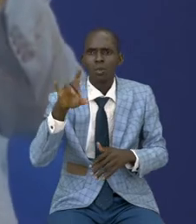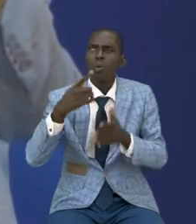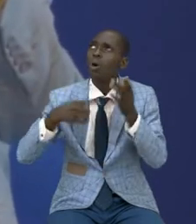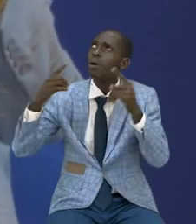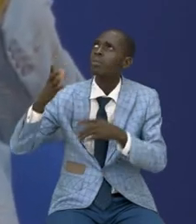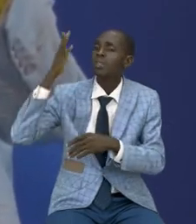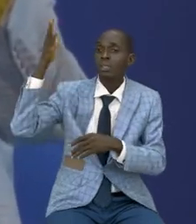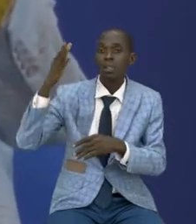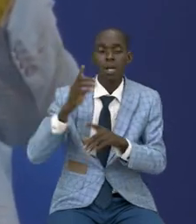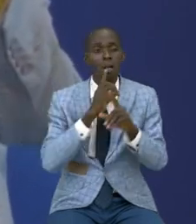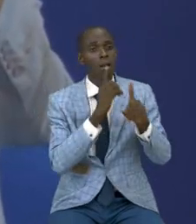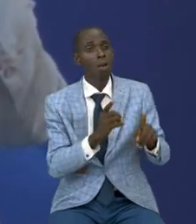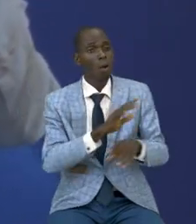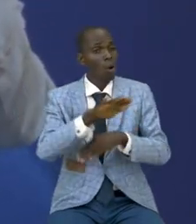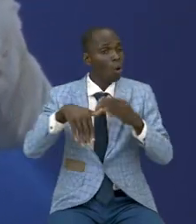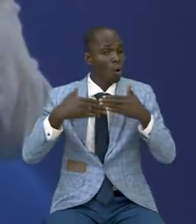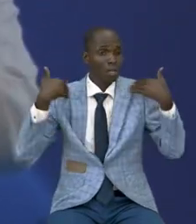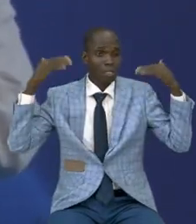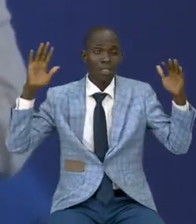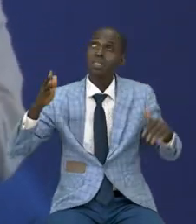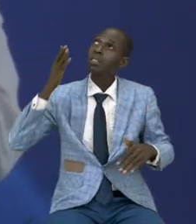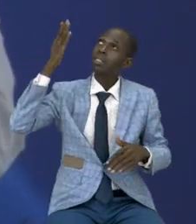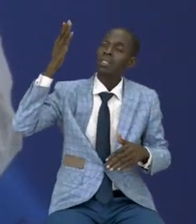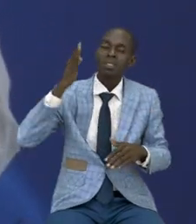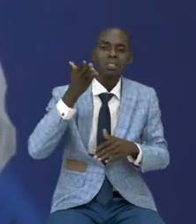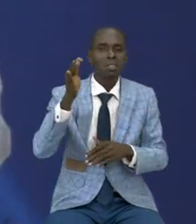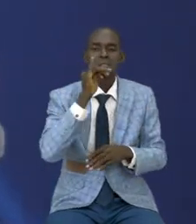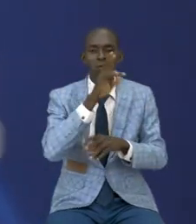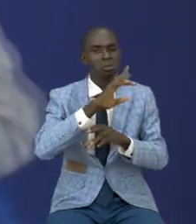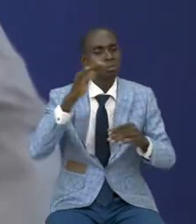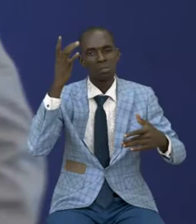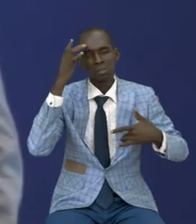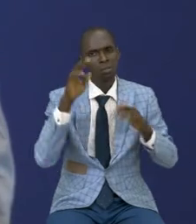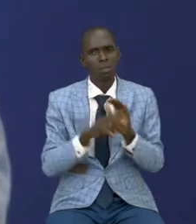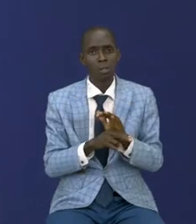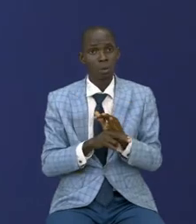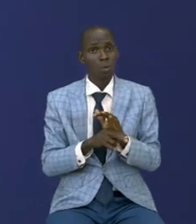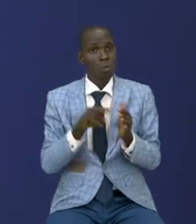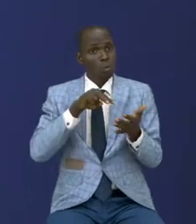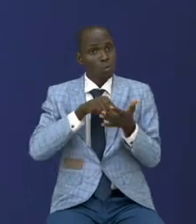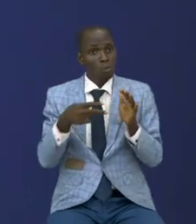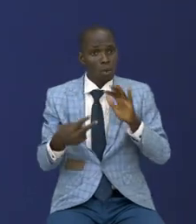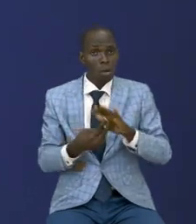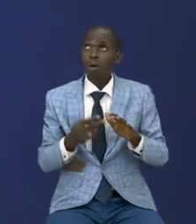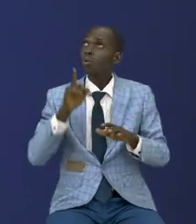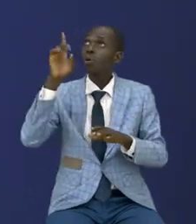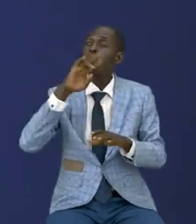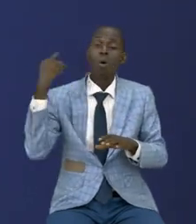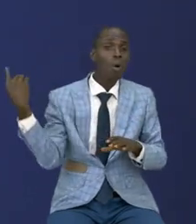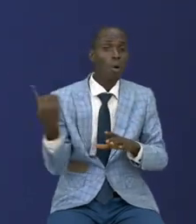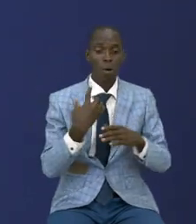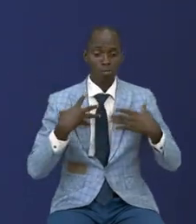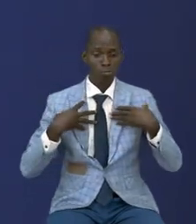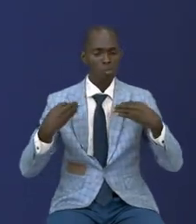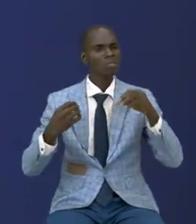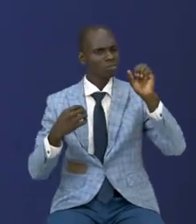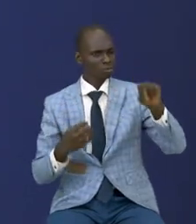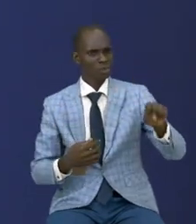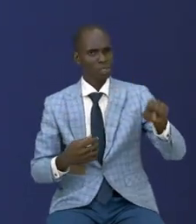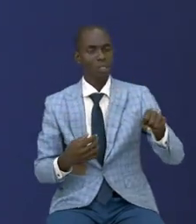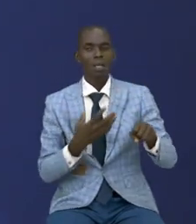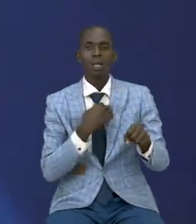angels in heaven there's no sickness do you mean that you're always well he says yes and jesus said